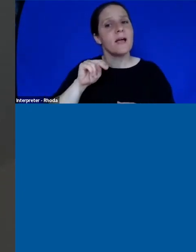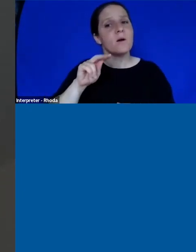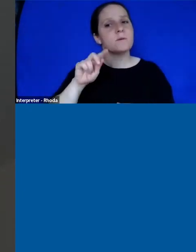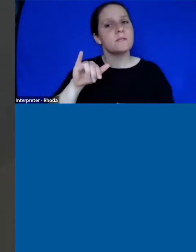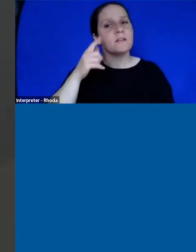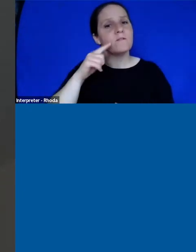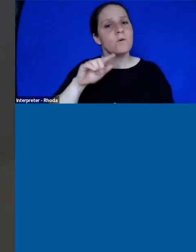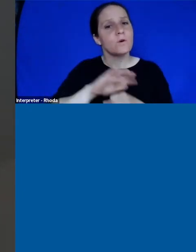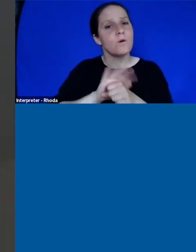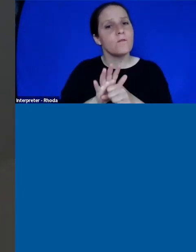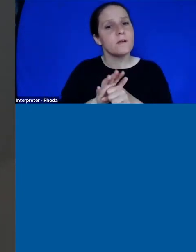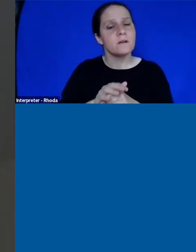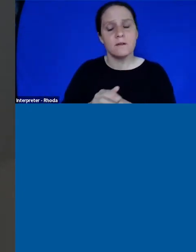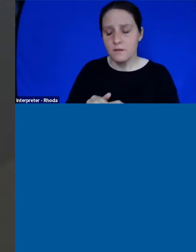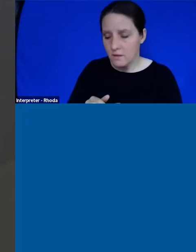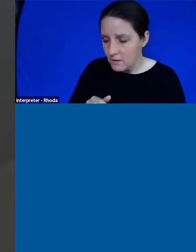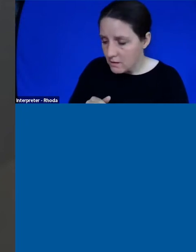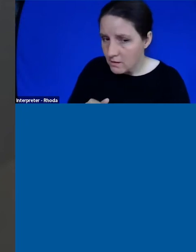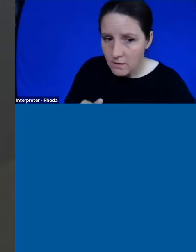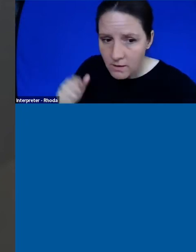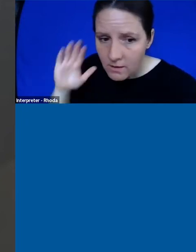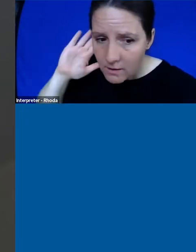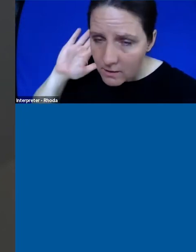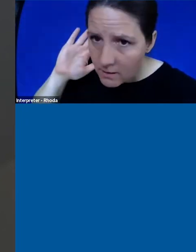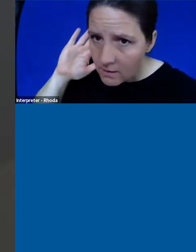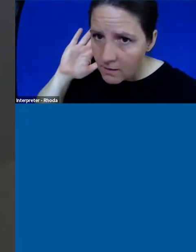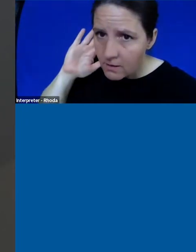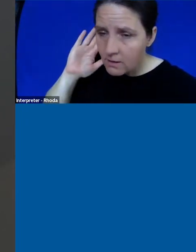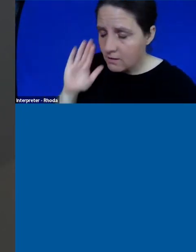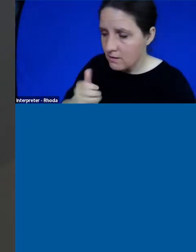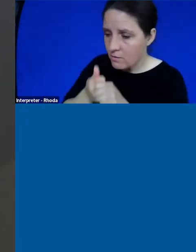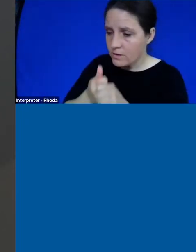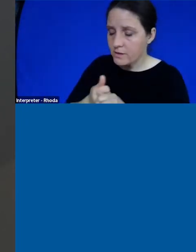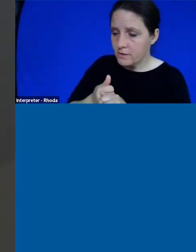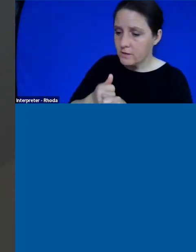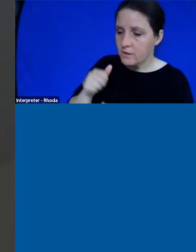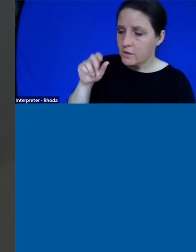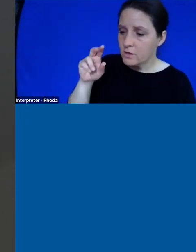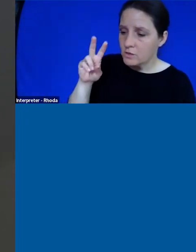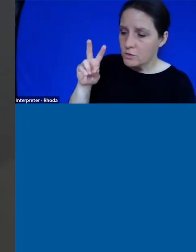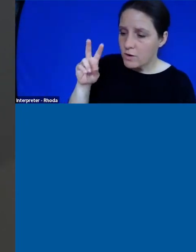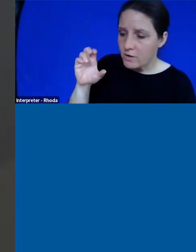[Google] According to the New York Times as of April 20th, 273,111 total confirmed cases